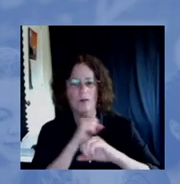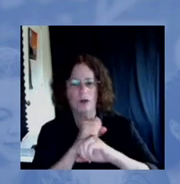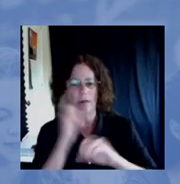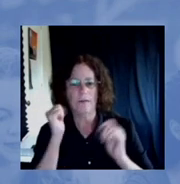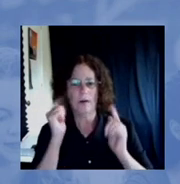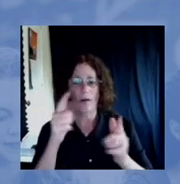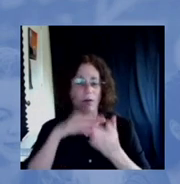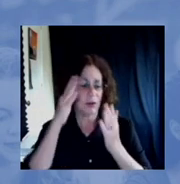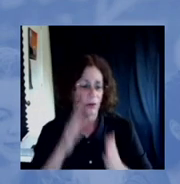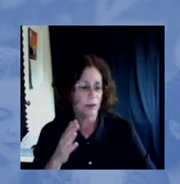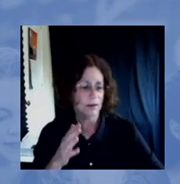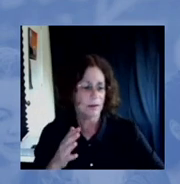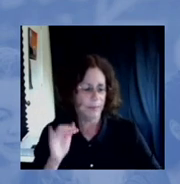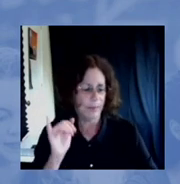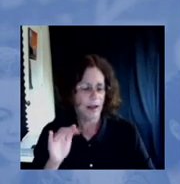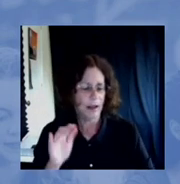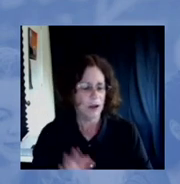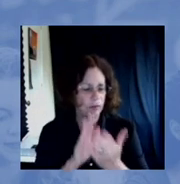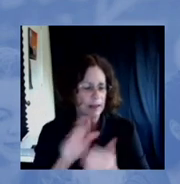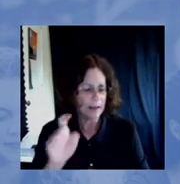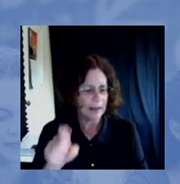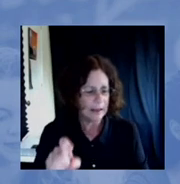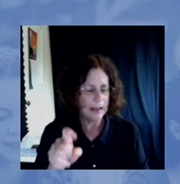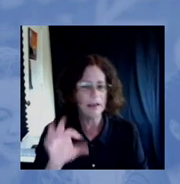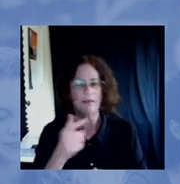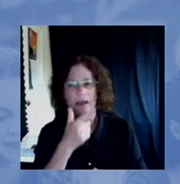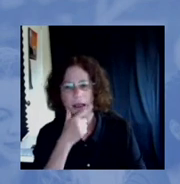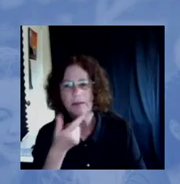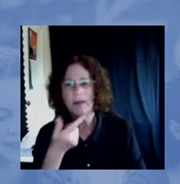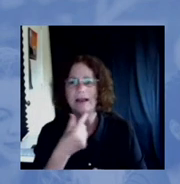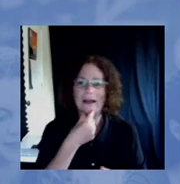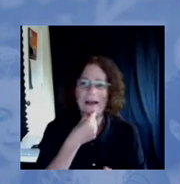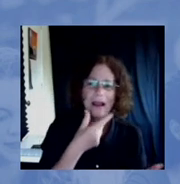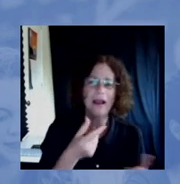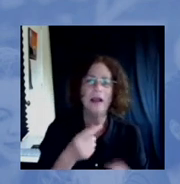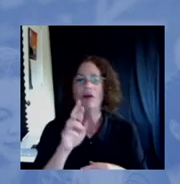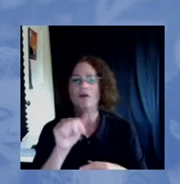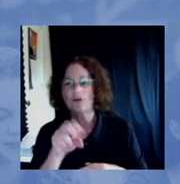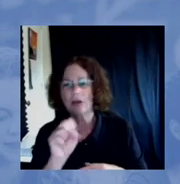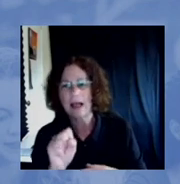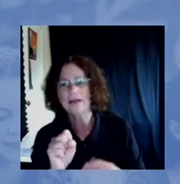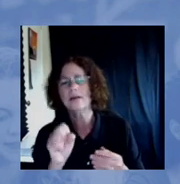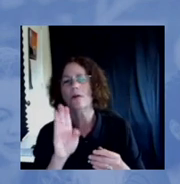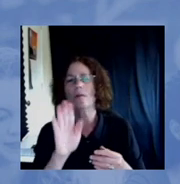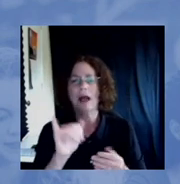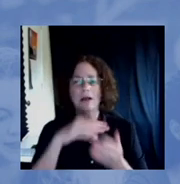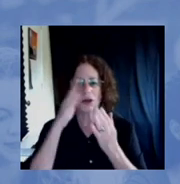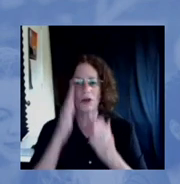THAT ADDRESS THE NEEDS OF LESBIAN, GAY, TRANSGENDER OR QUESTIONING STUDENTS THAT NEGATE AND DENY